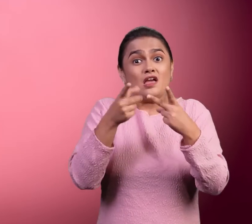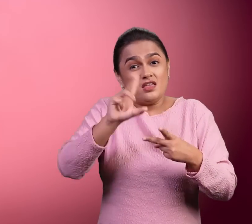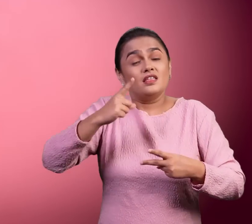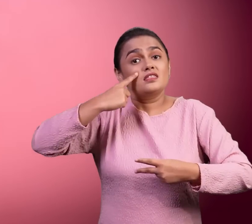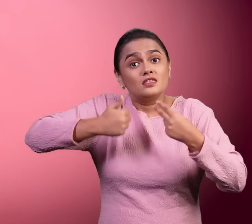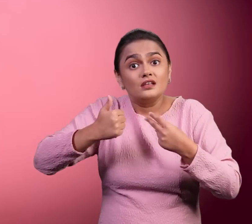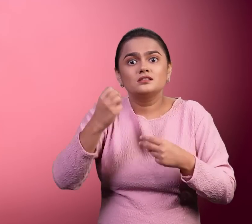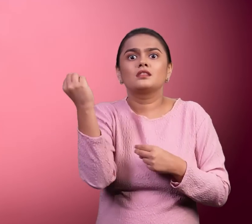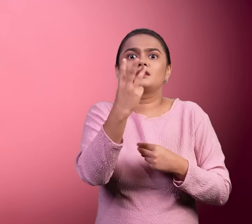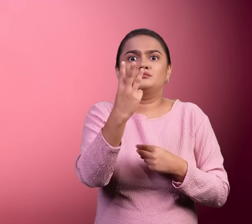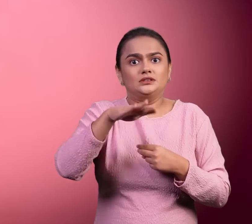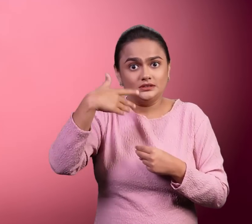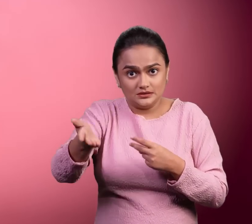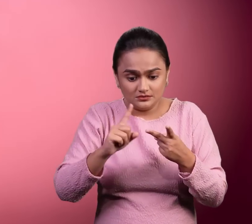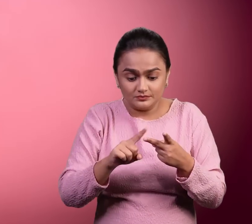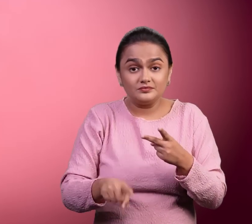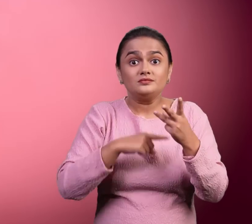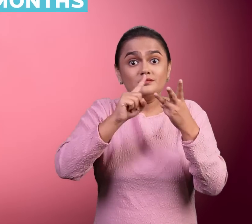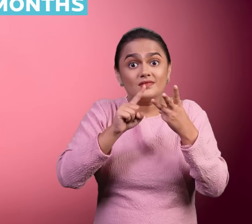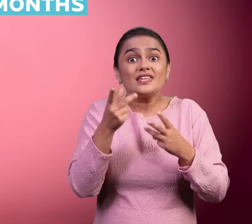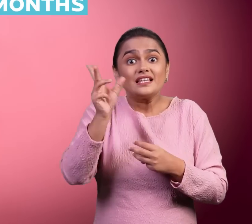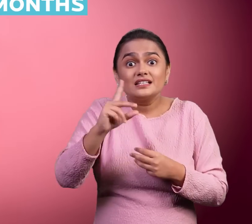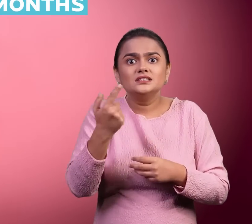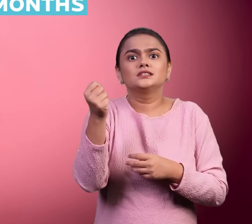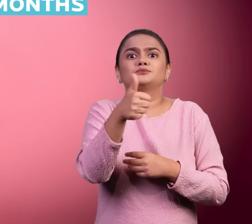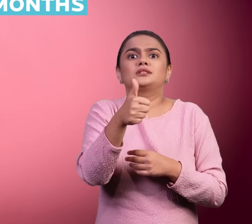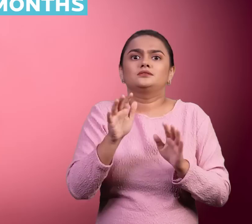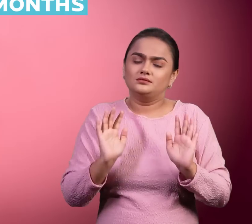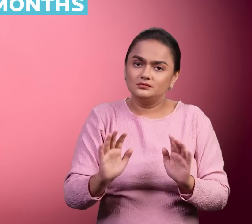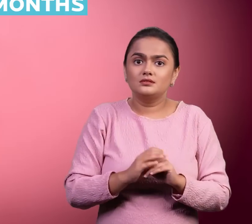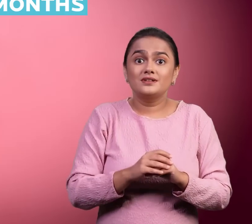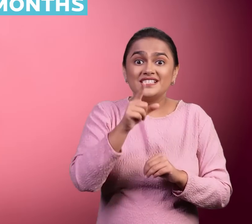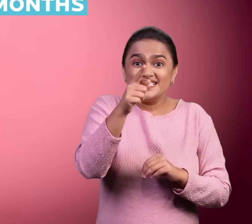the second in 3 months and the third in 6 months.